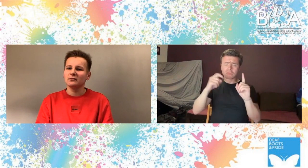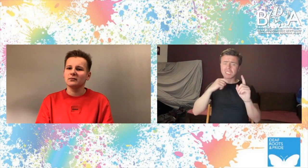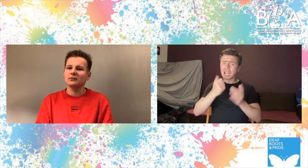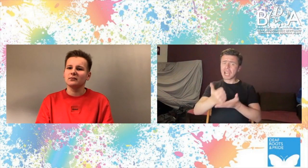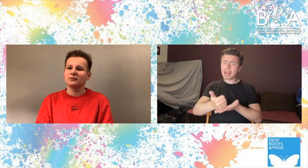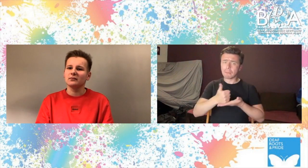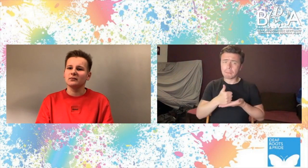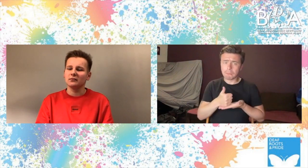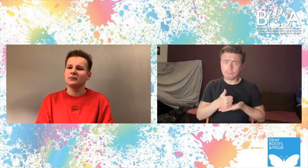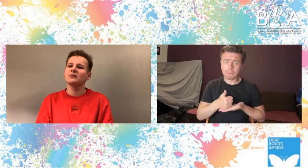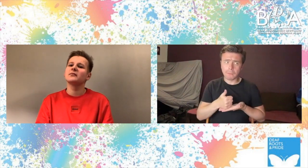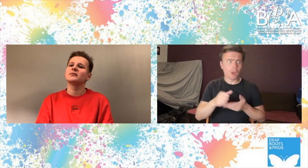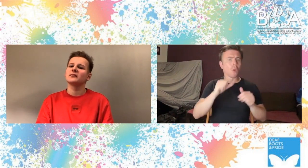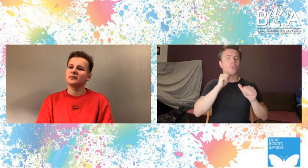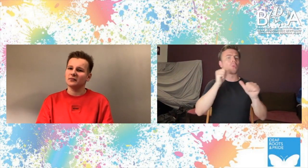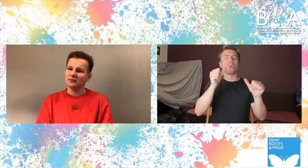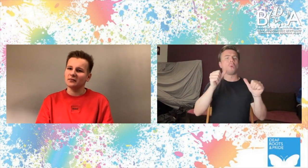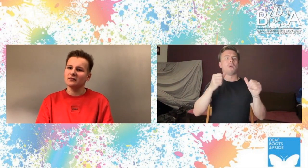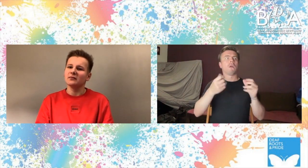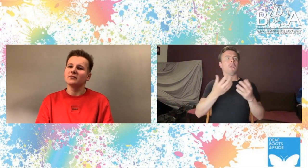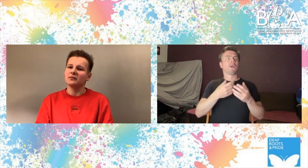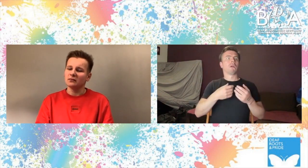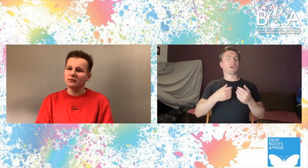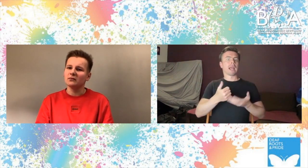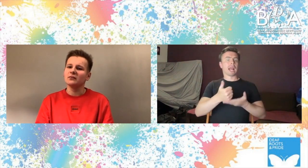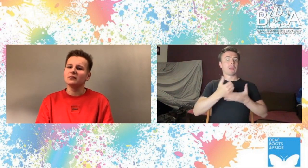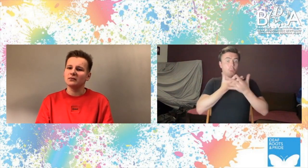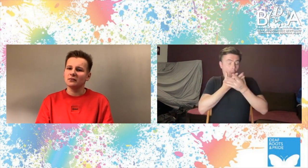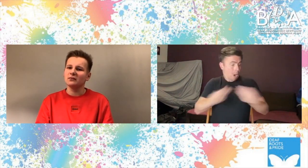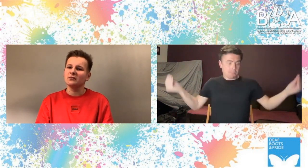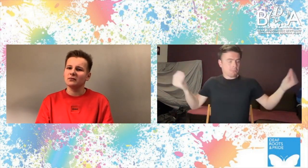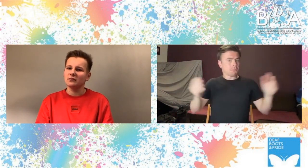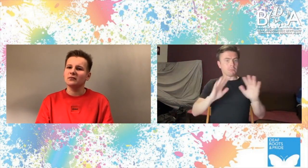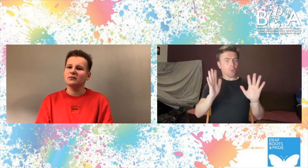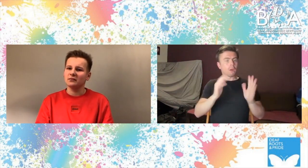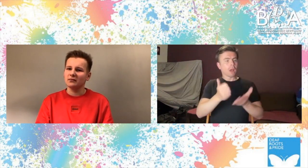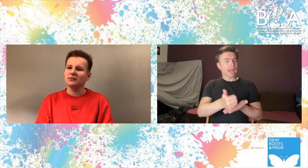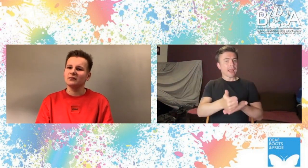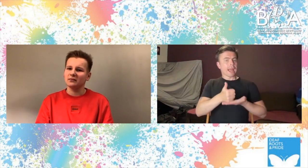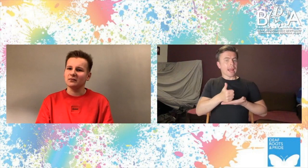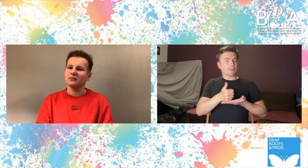photography helpful. I’m not saying it’s an absolute solution and makes